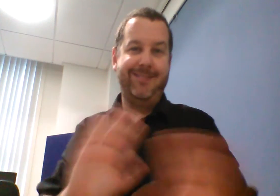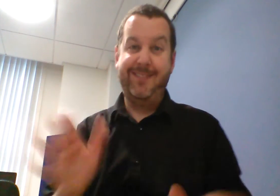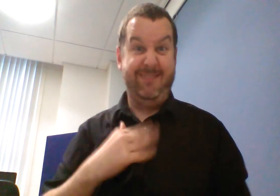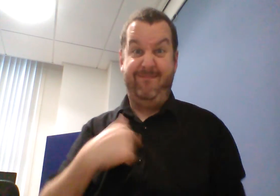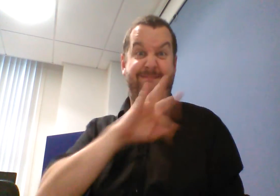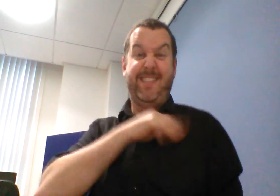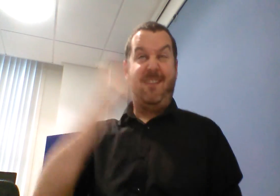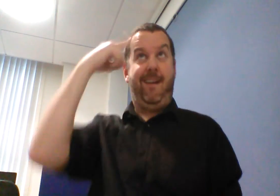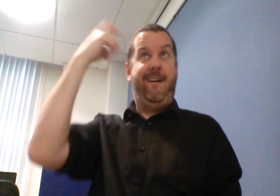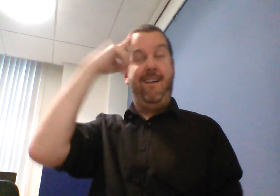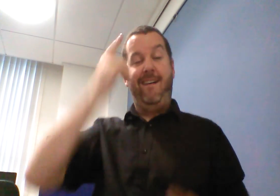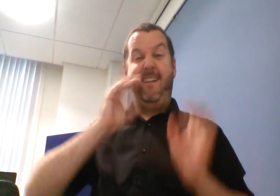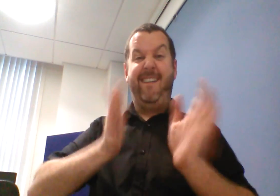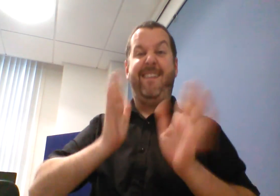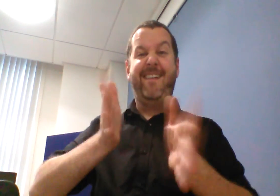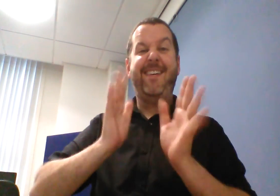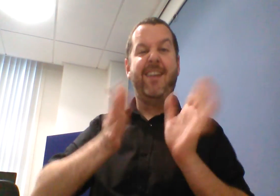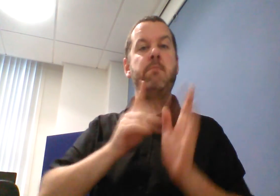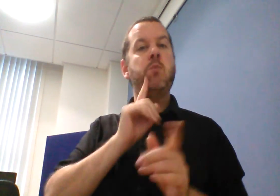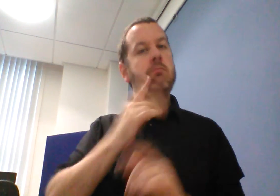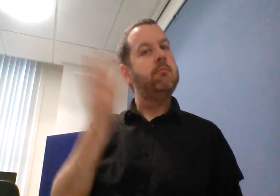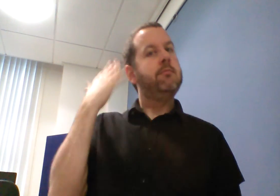These are just thoughts that I'm signing directly...